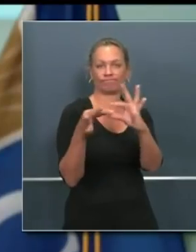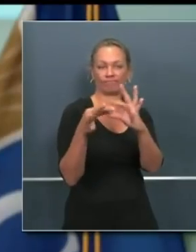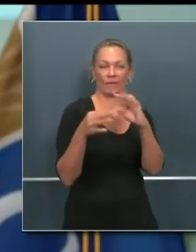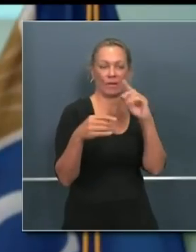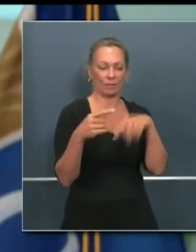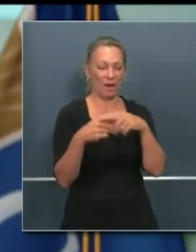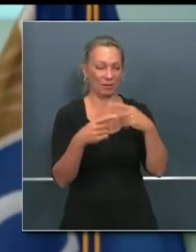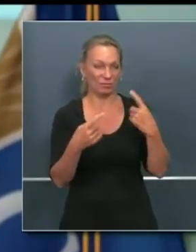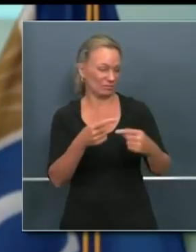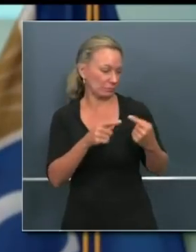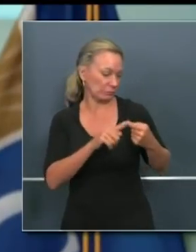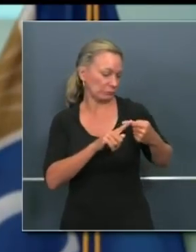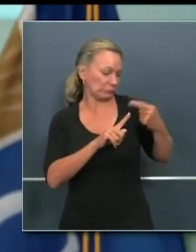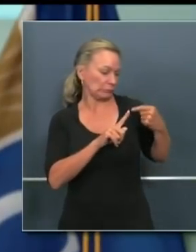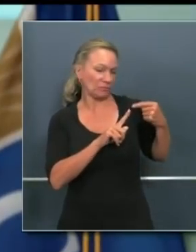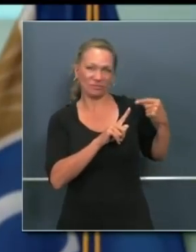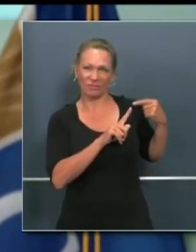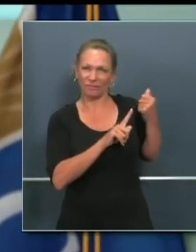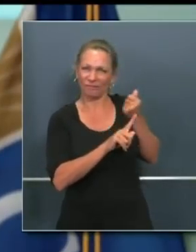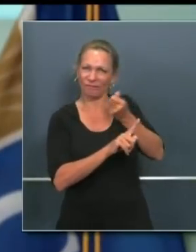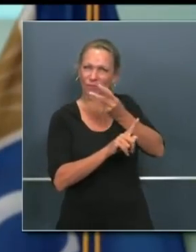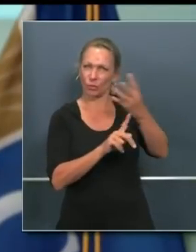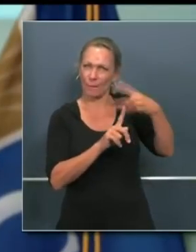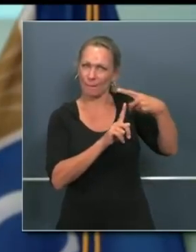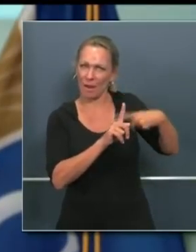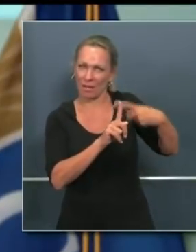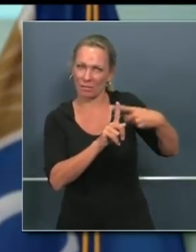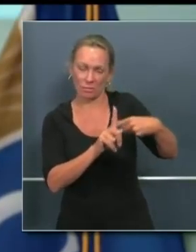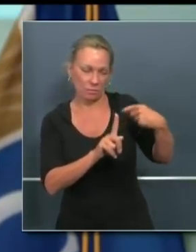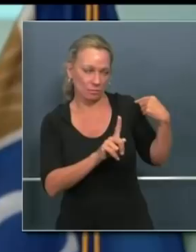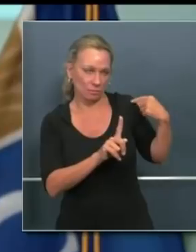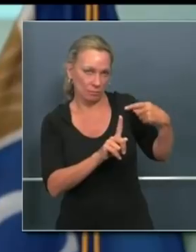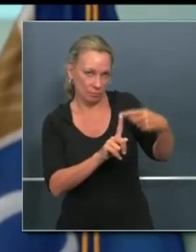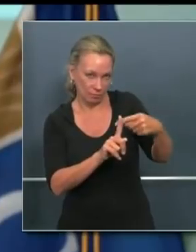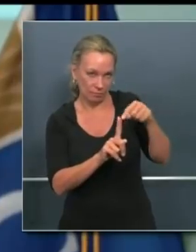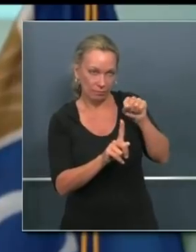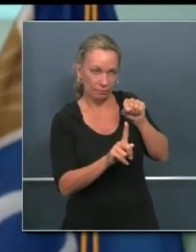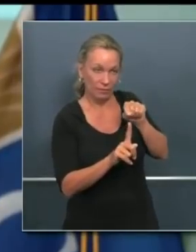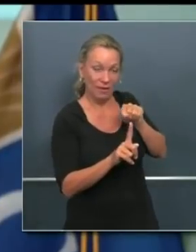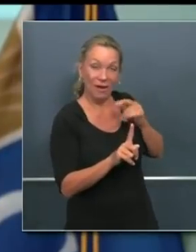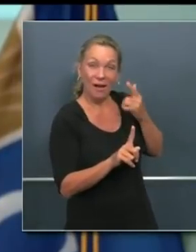LIVE NEWS CONFERENCE UNDER WAY WITH GOVERNOR NEWSOM. ABOUT THE LAST NUMBER OF MONTHS.